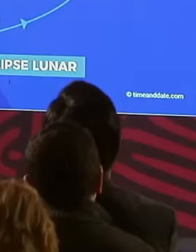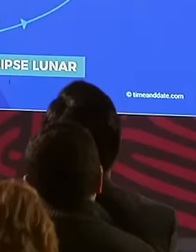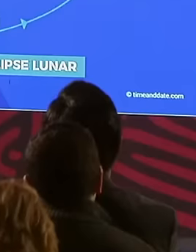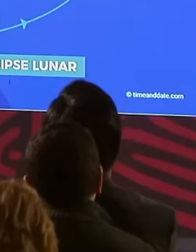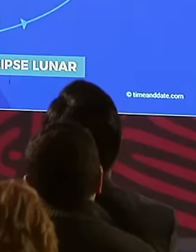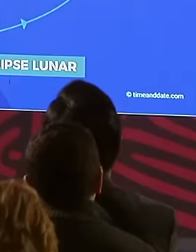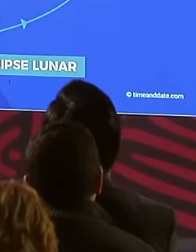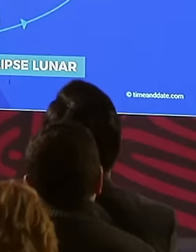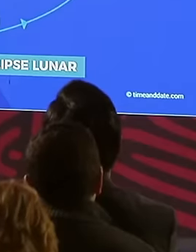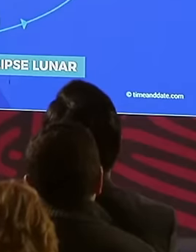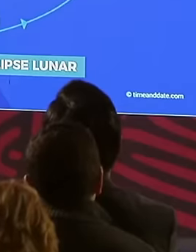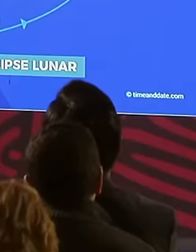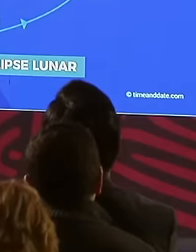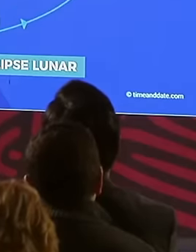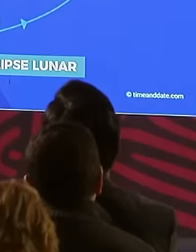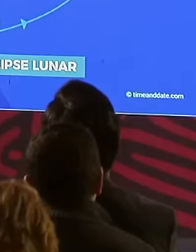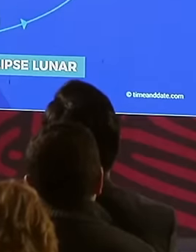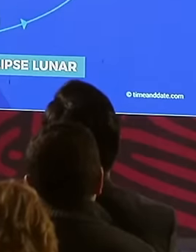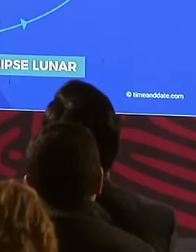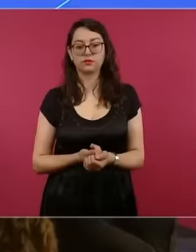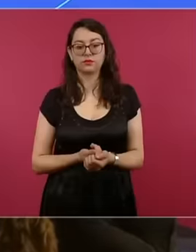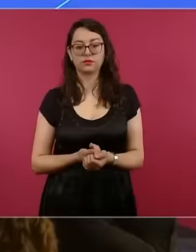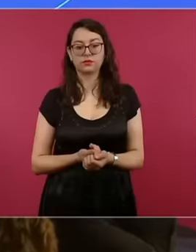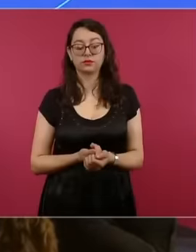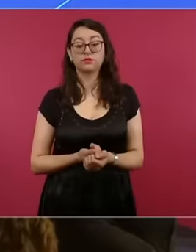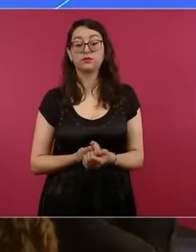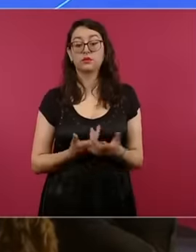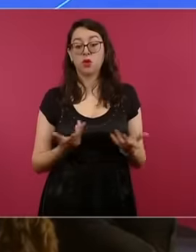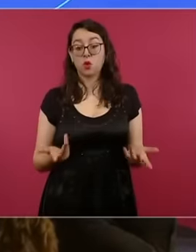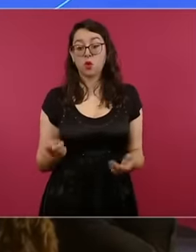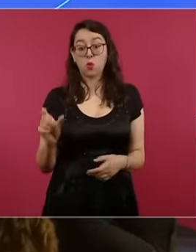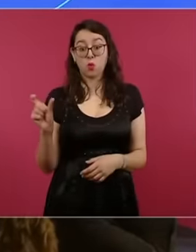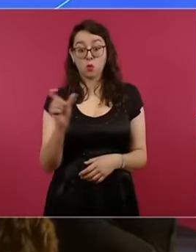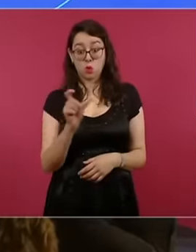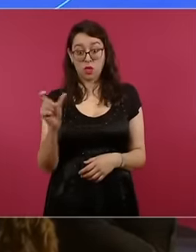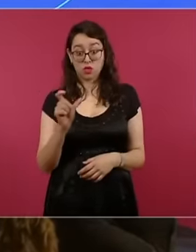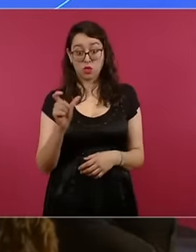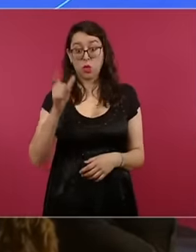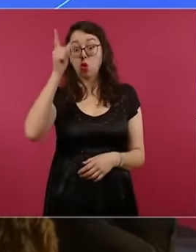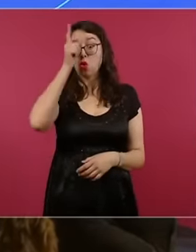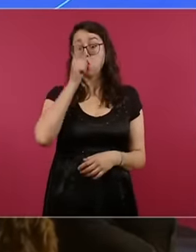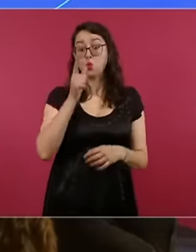going to see it in the surface or a lunar eclipse will not take place because the shadow of the